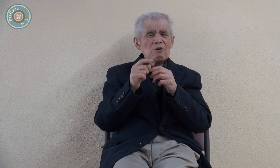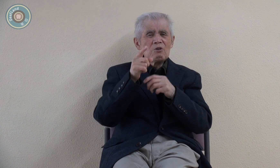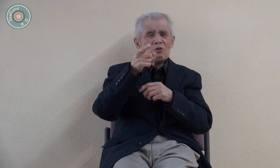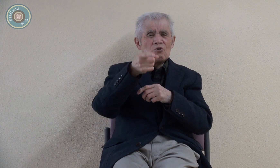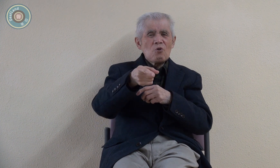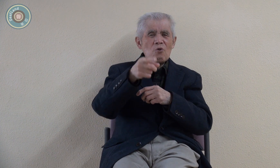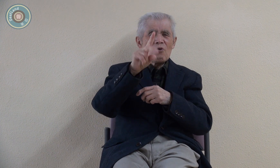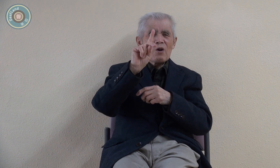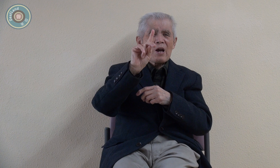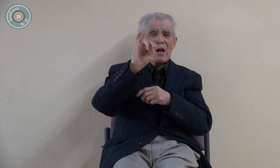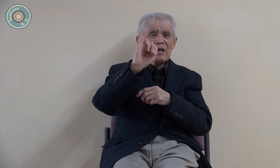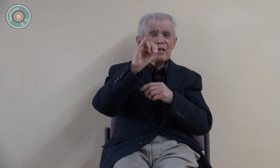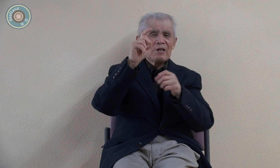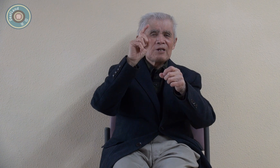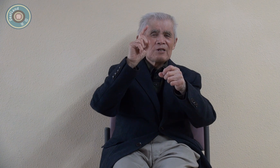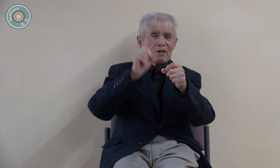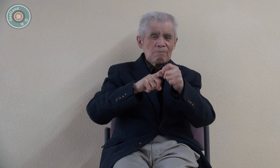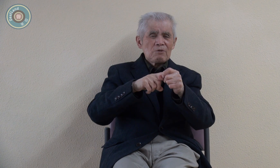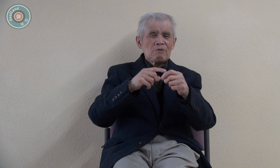She tried to shorten my commute to school as much as possible